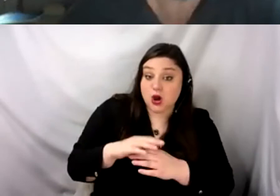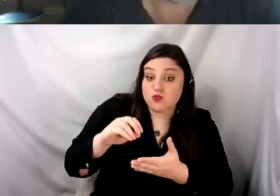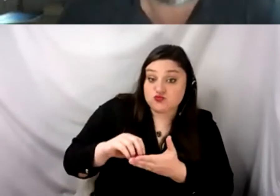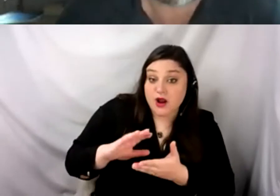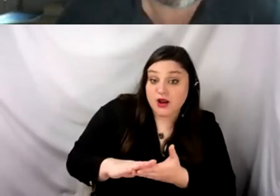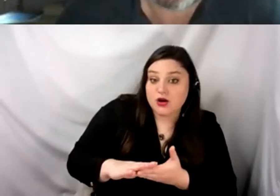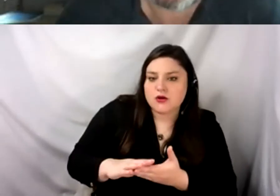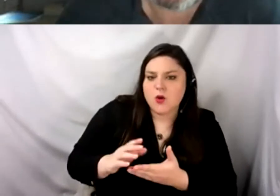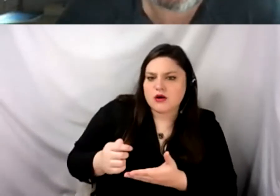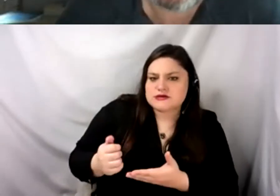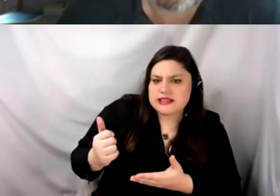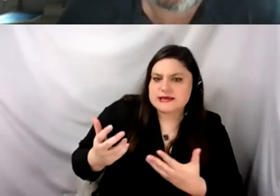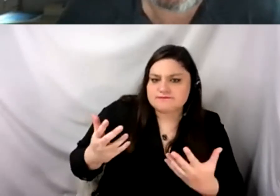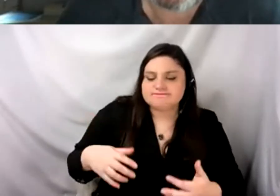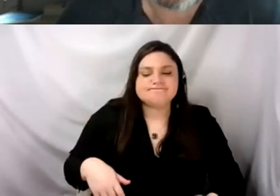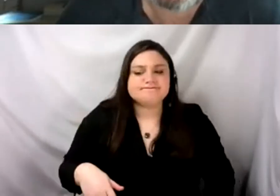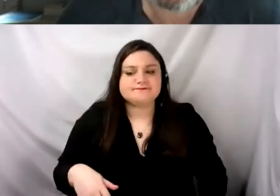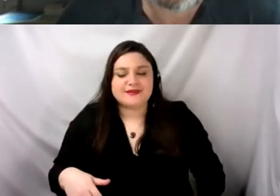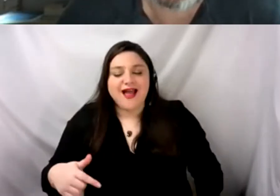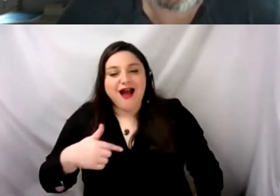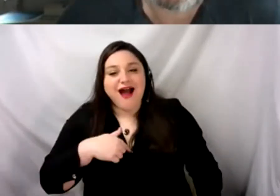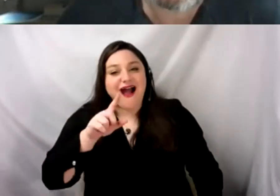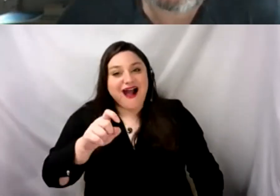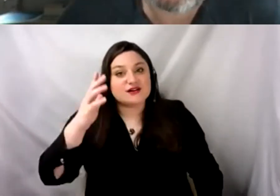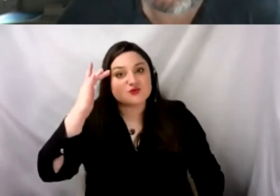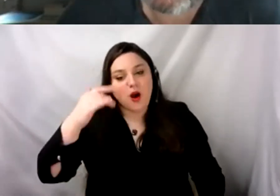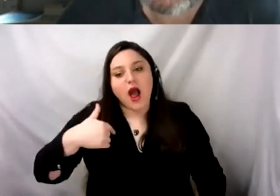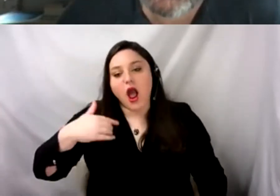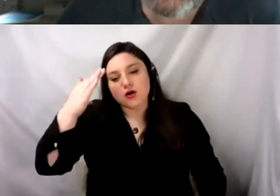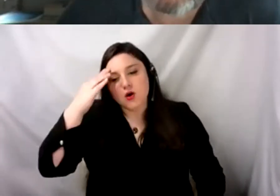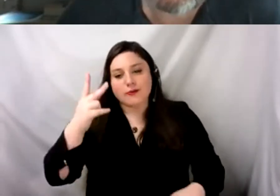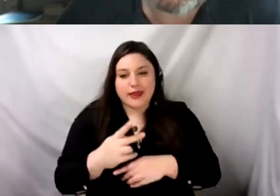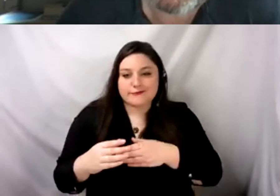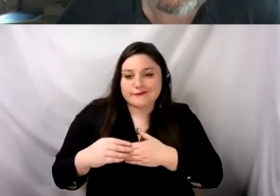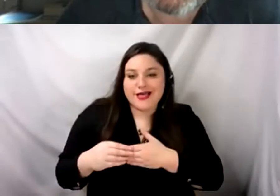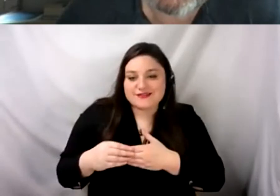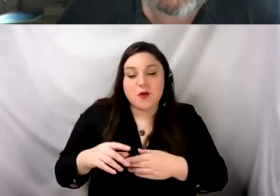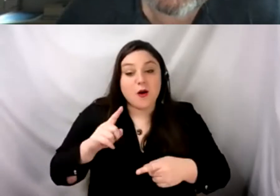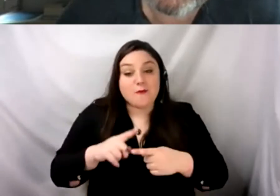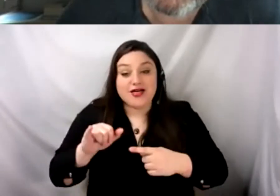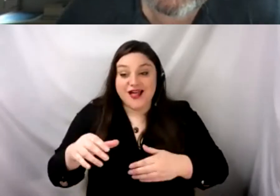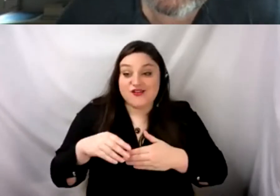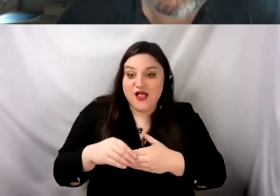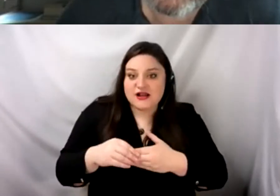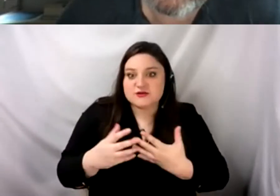they have tried to keep it open and that is great but it also does leave room for it to be enforced differently at different times if we do